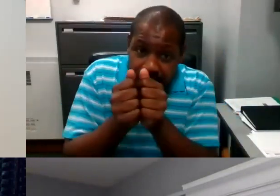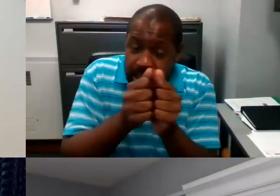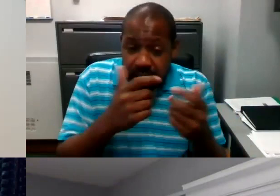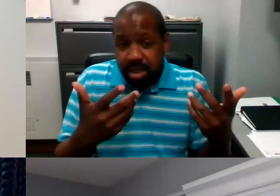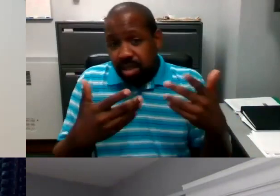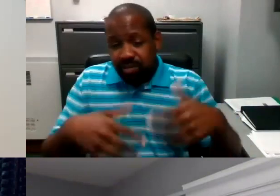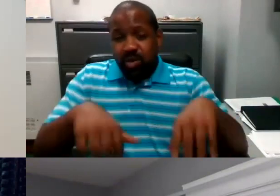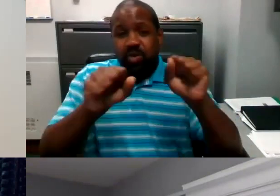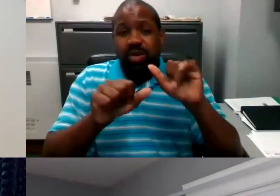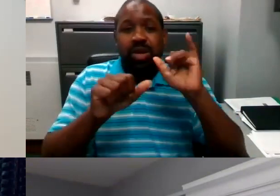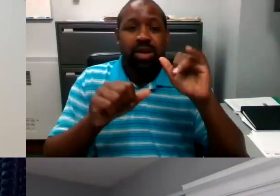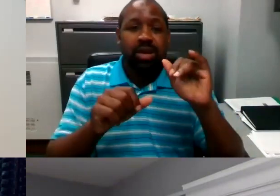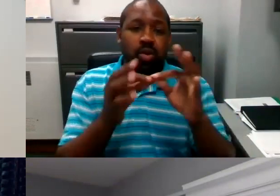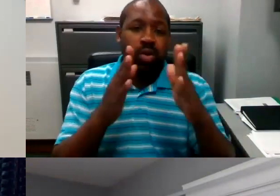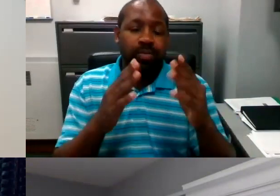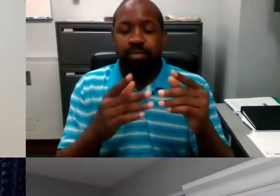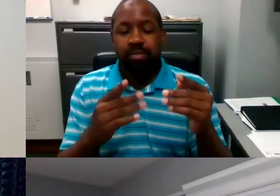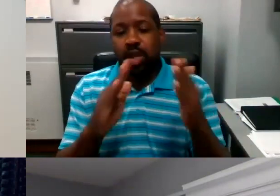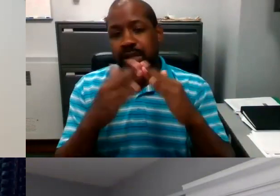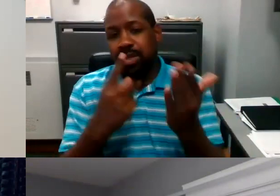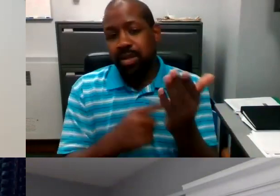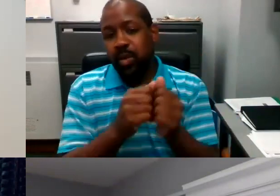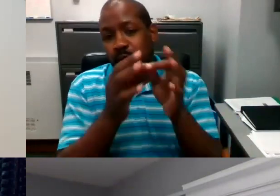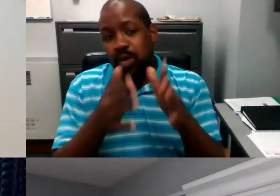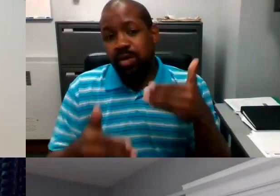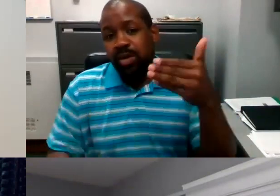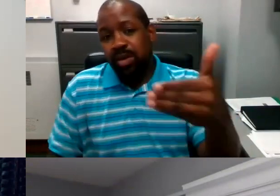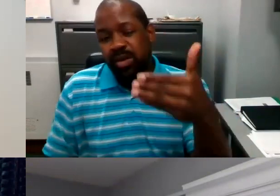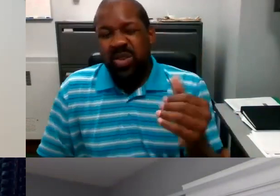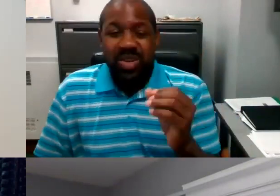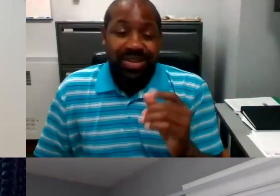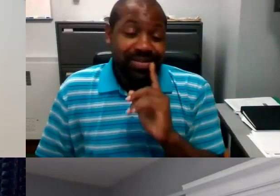WE WILL MAKE SURE THAT WE'VE PARTNERED MORE EFFECTIVELY WITH RHODE ISLAND RID BEFORE WE GO AHEAD WITH THAT MEETING. SO, AND ALSO RIAD, WE HAD PARTNERED WITH THEM.